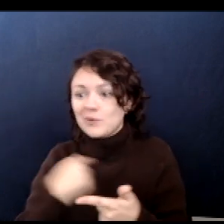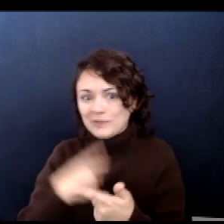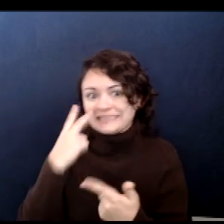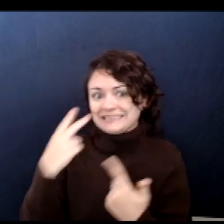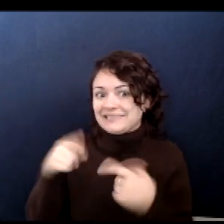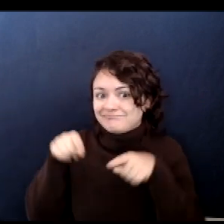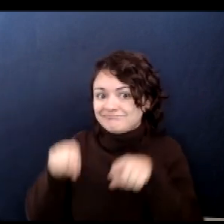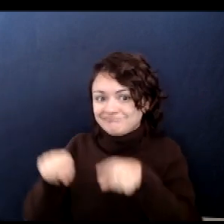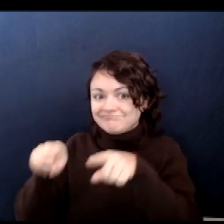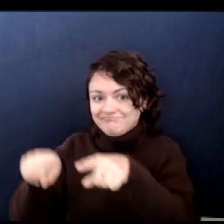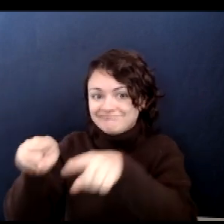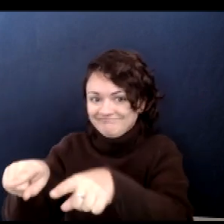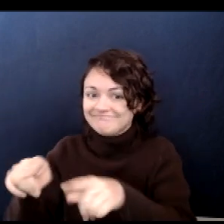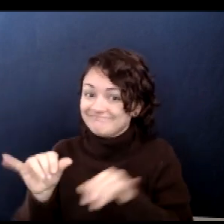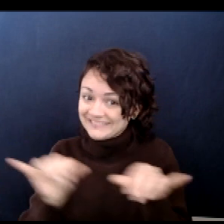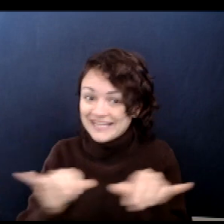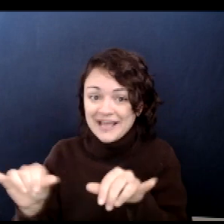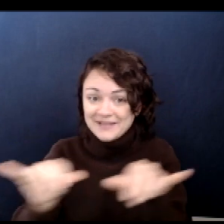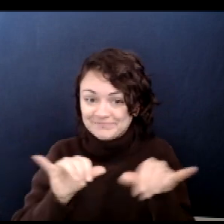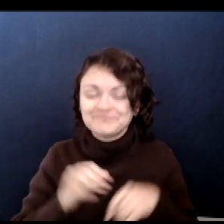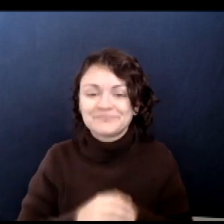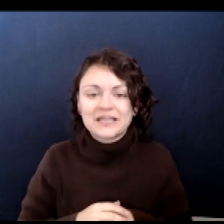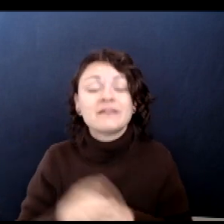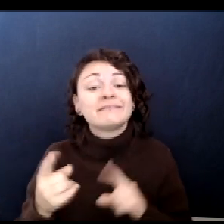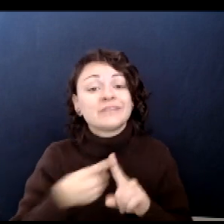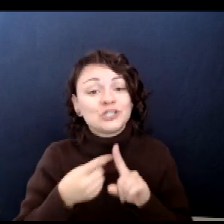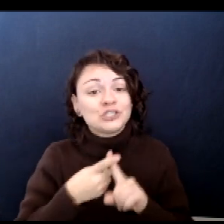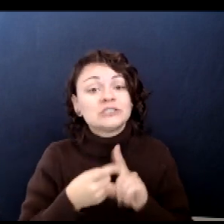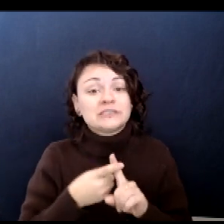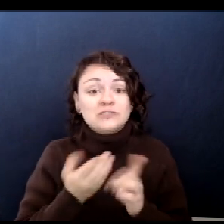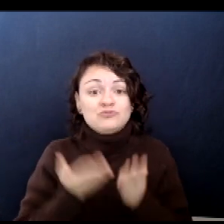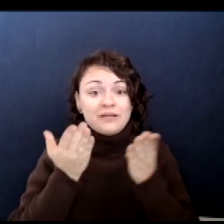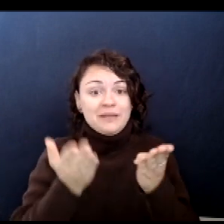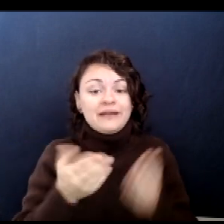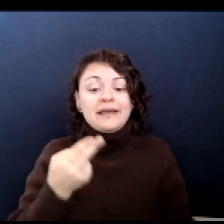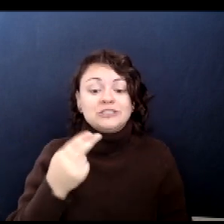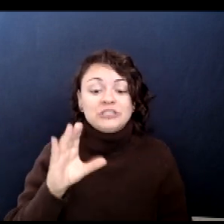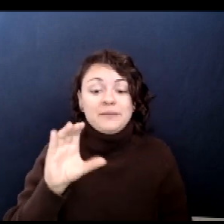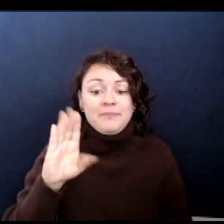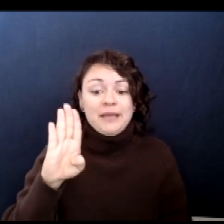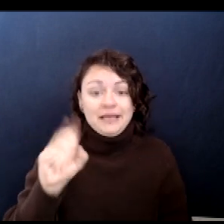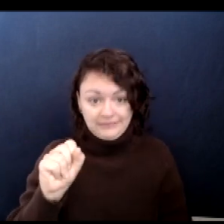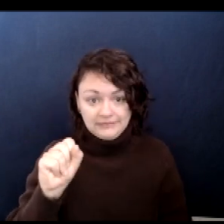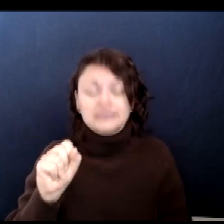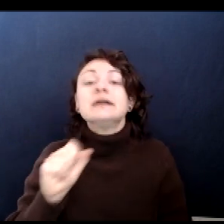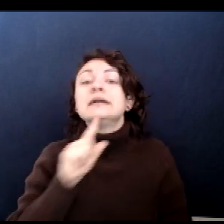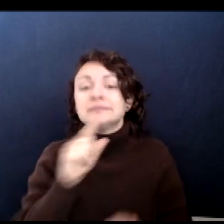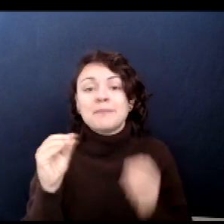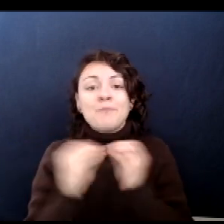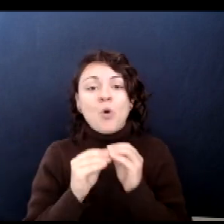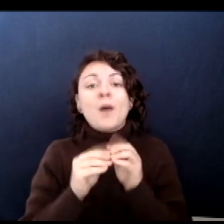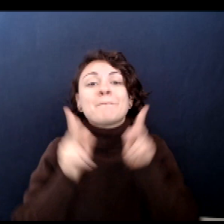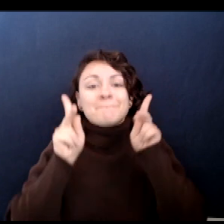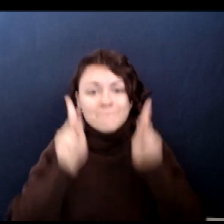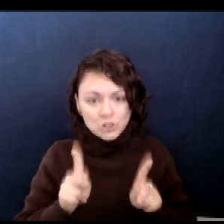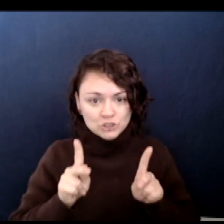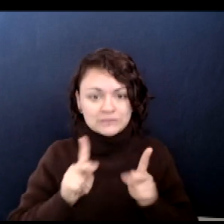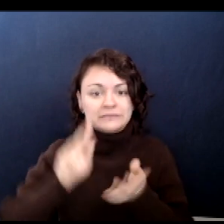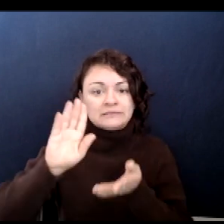these first recommendation was the need to make HCBS services more person centered. These include the following.